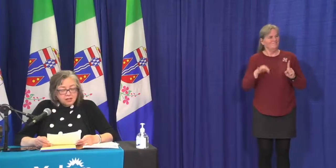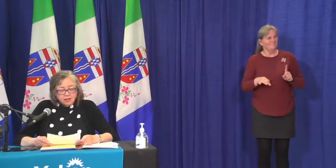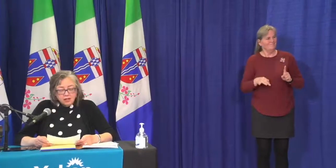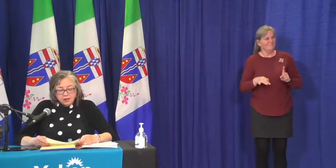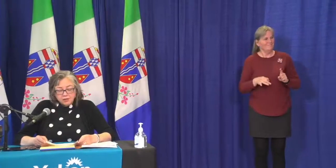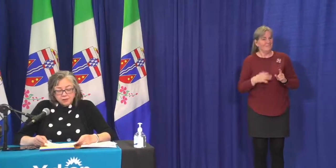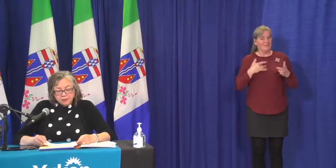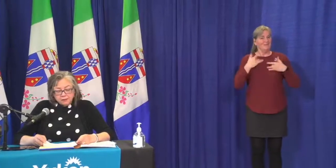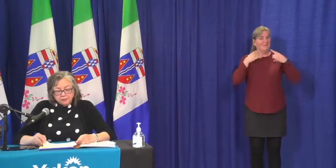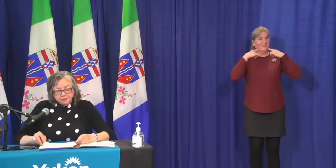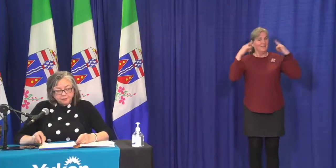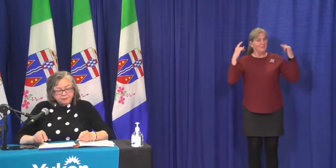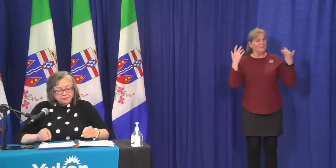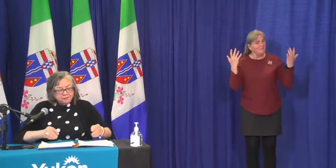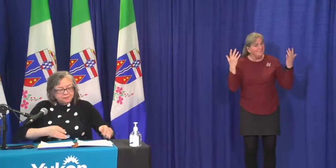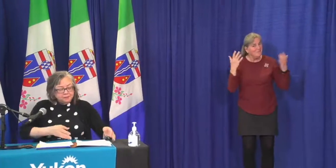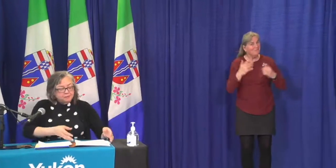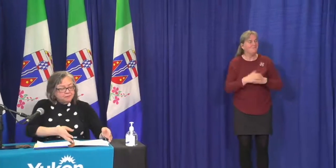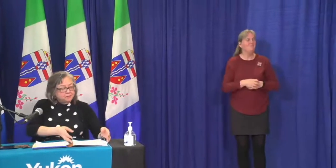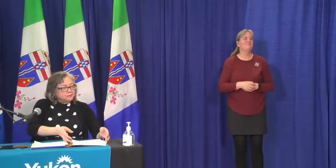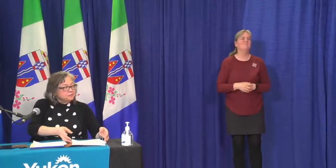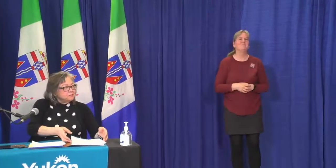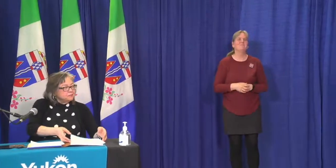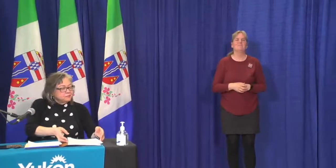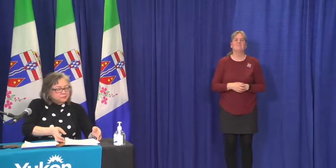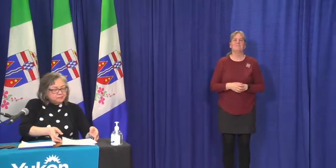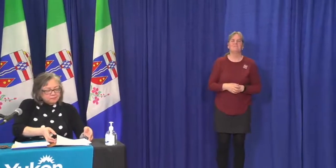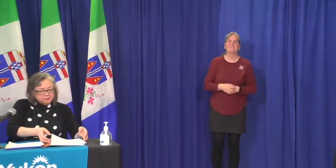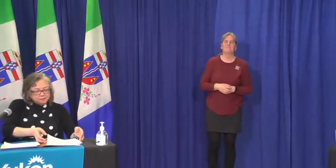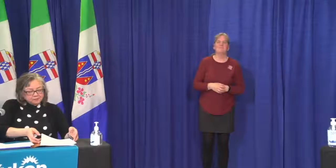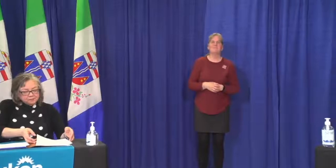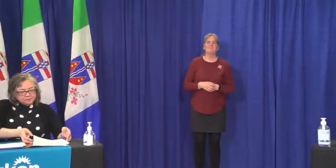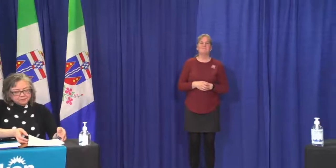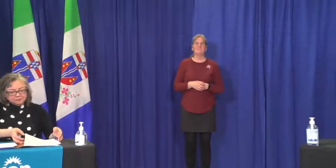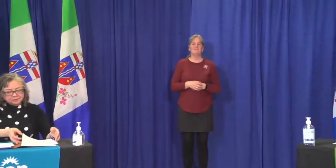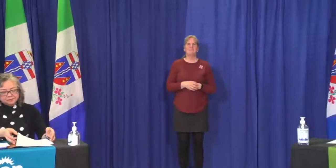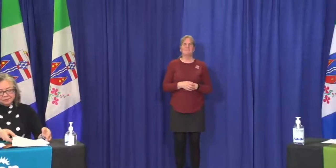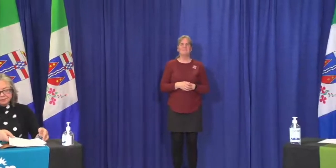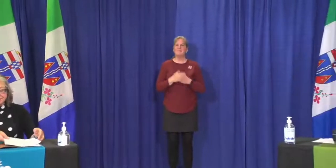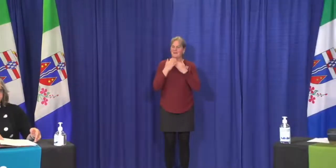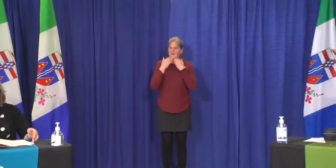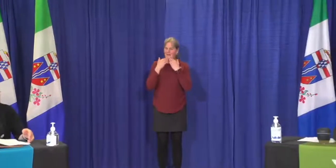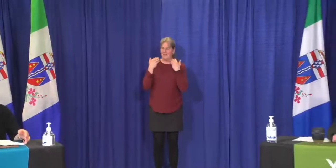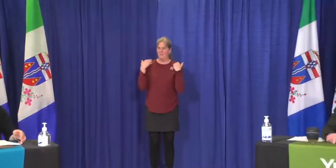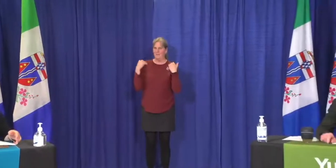Hanley.